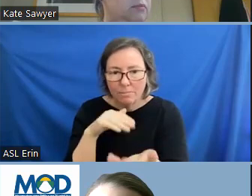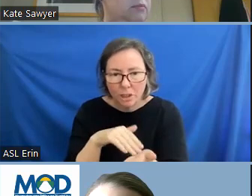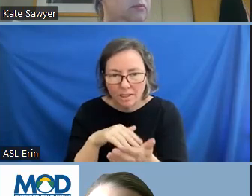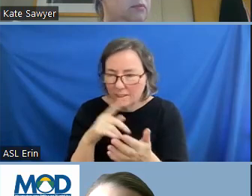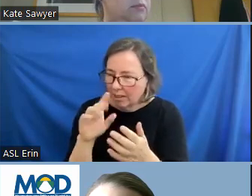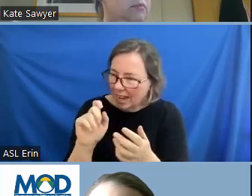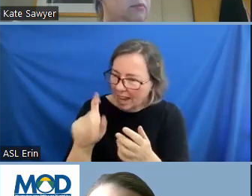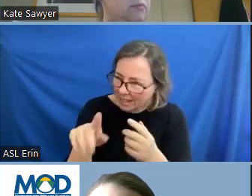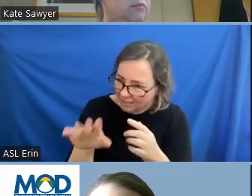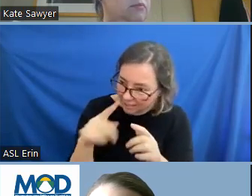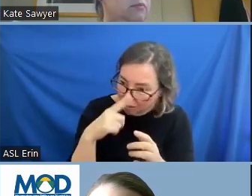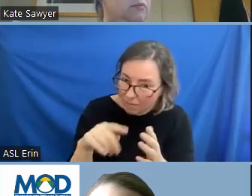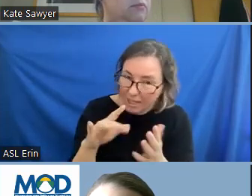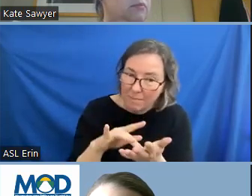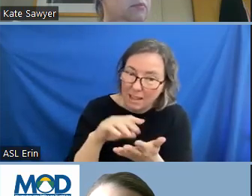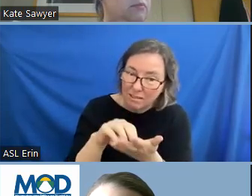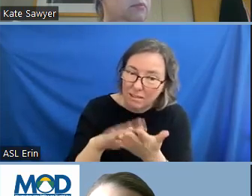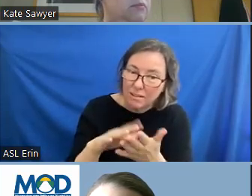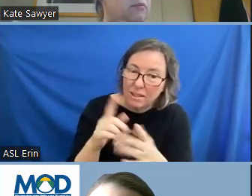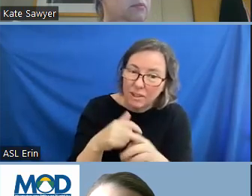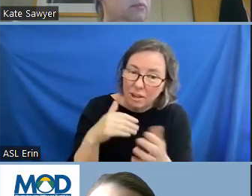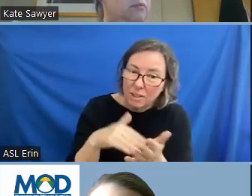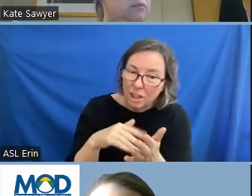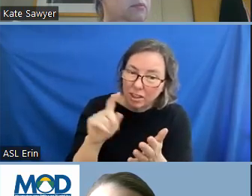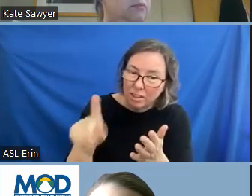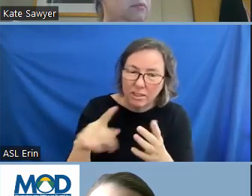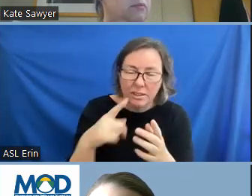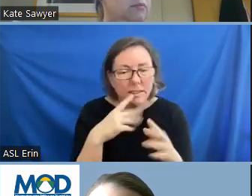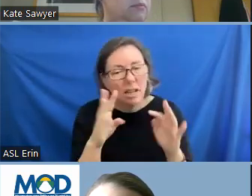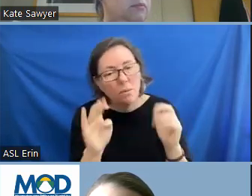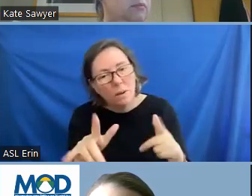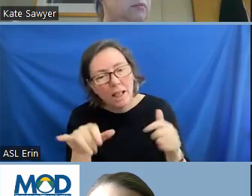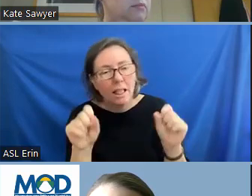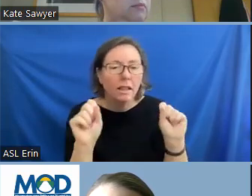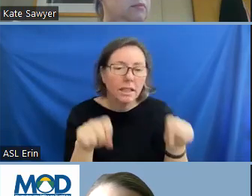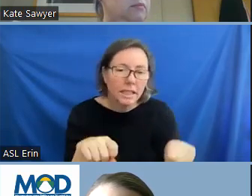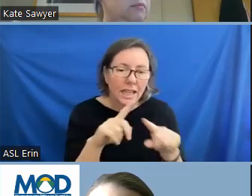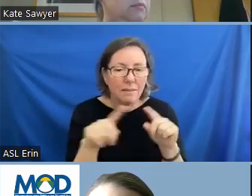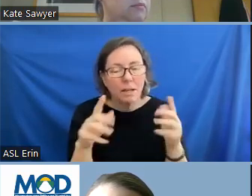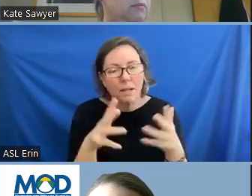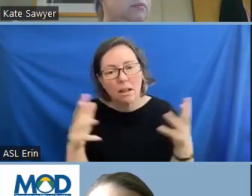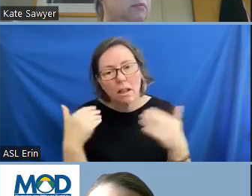doctor's paperwork? And she was like, well, yes, I can, but it's a lot of work for me.